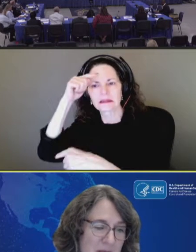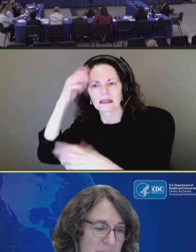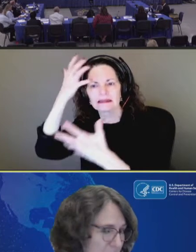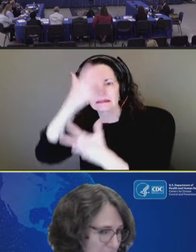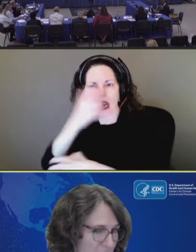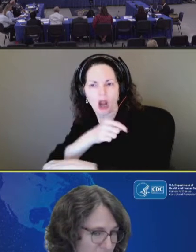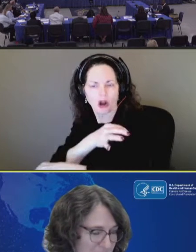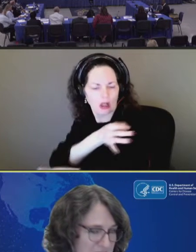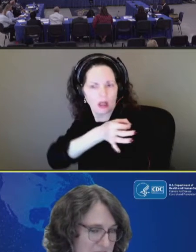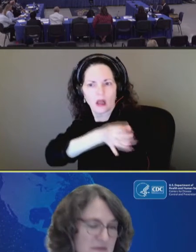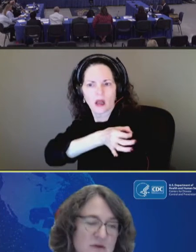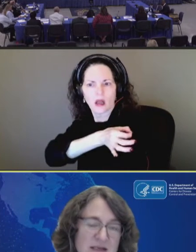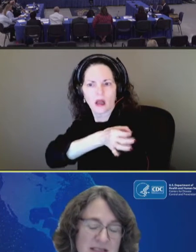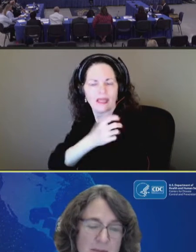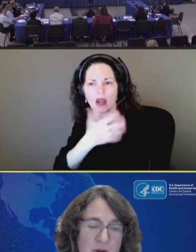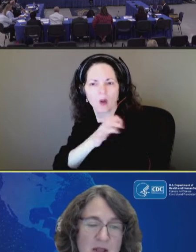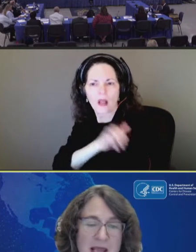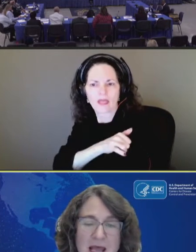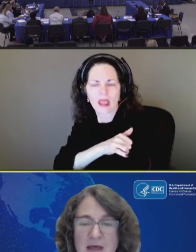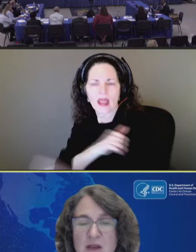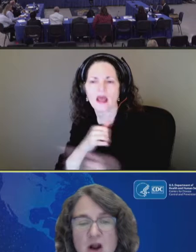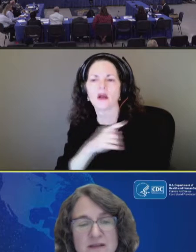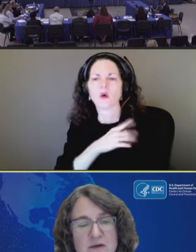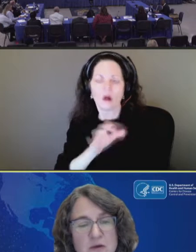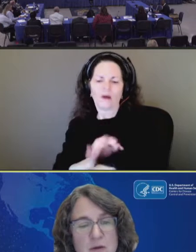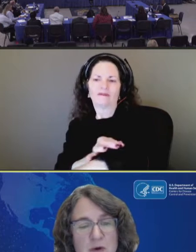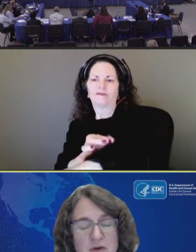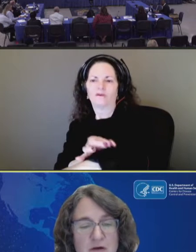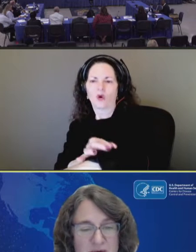that might be able to be covered by sleeves, for example. And then also the removal of